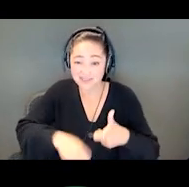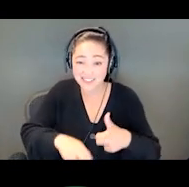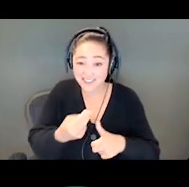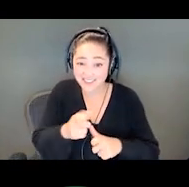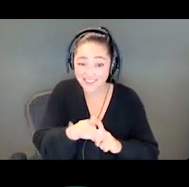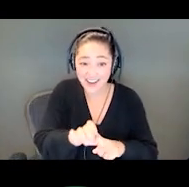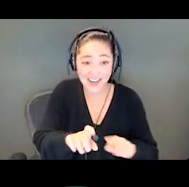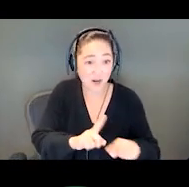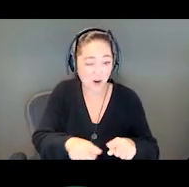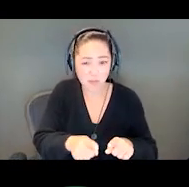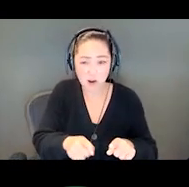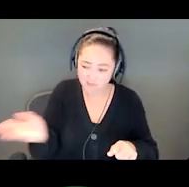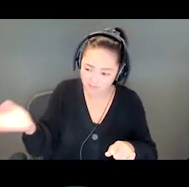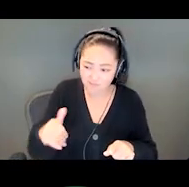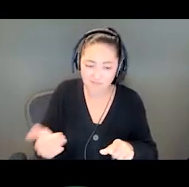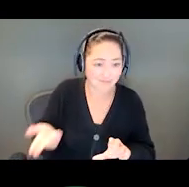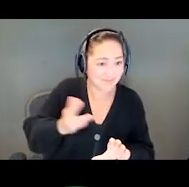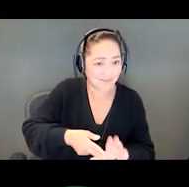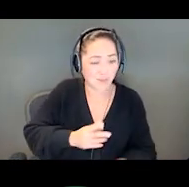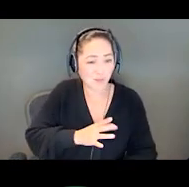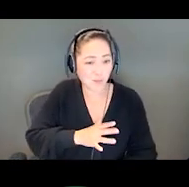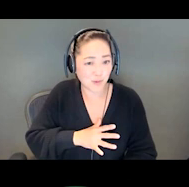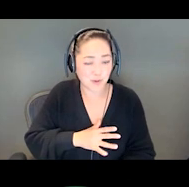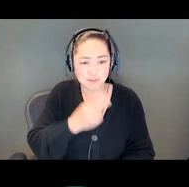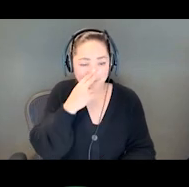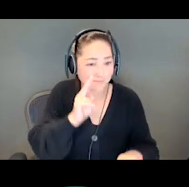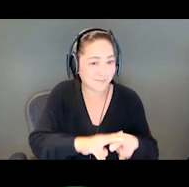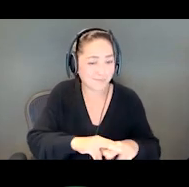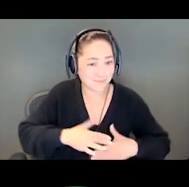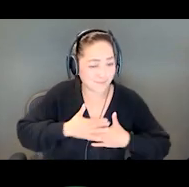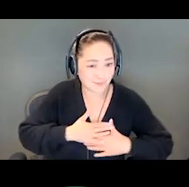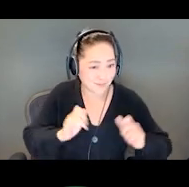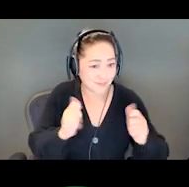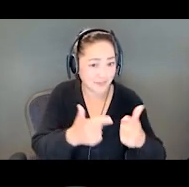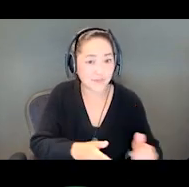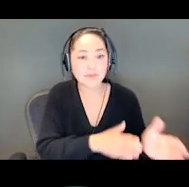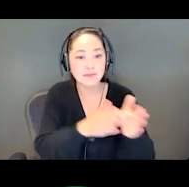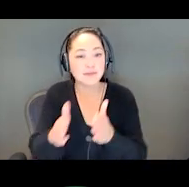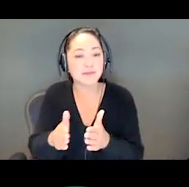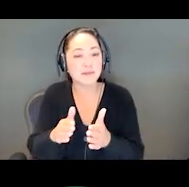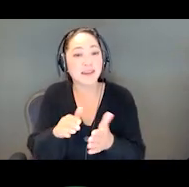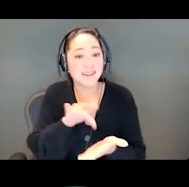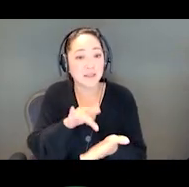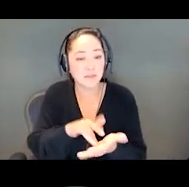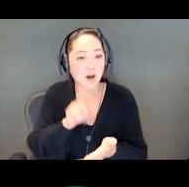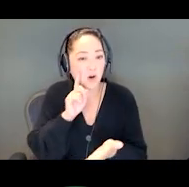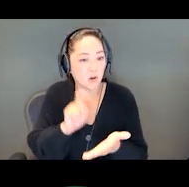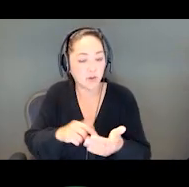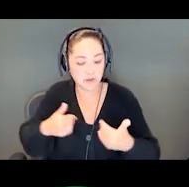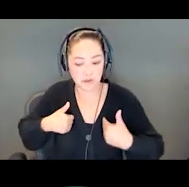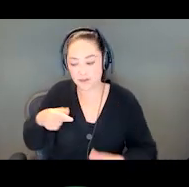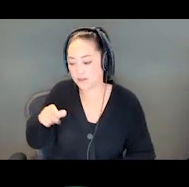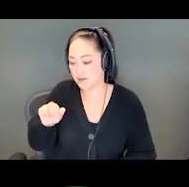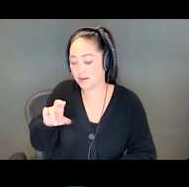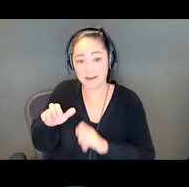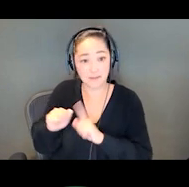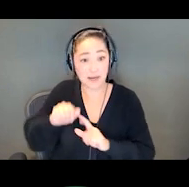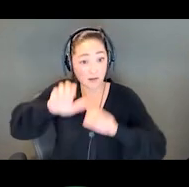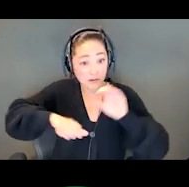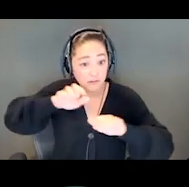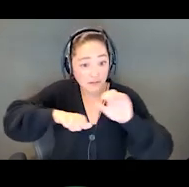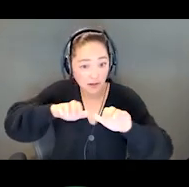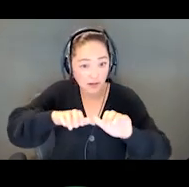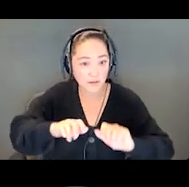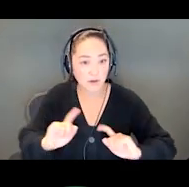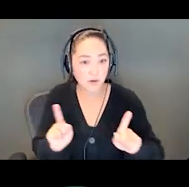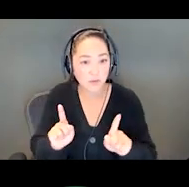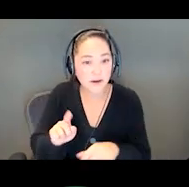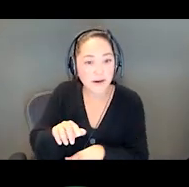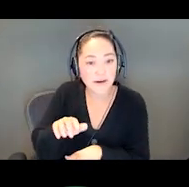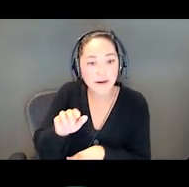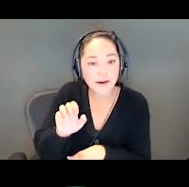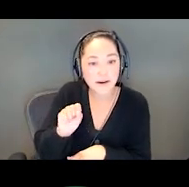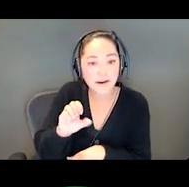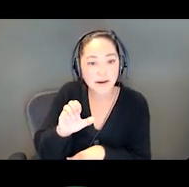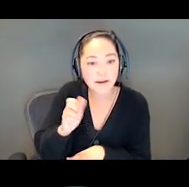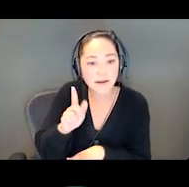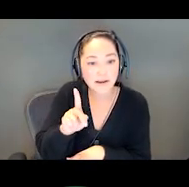In the middle we also see power climbing session in the V. We organized these. These activities